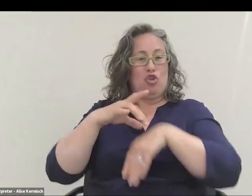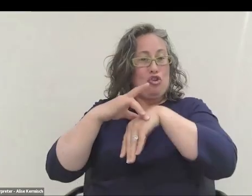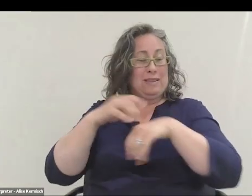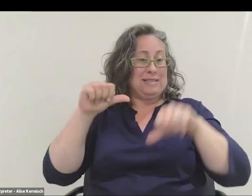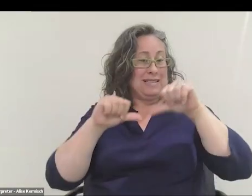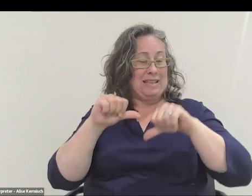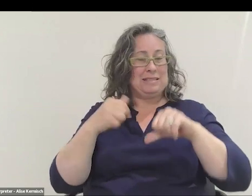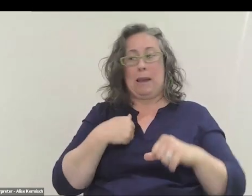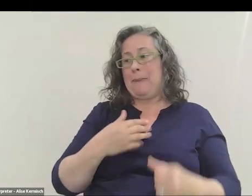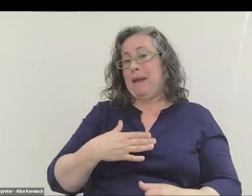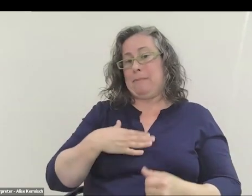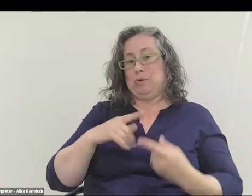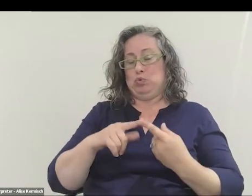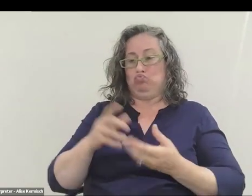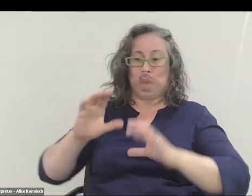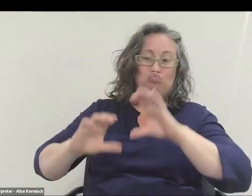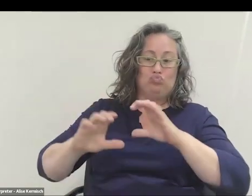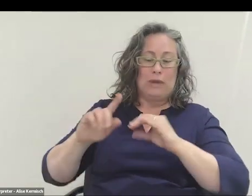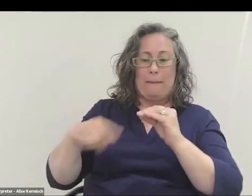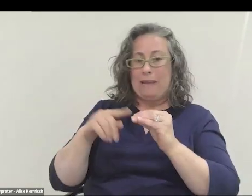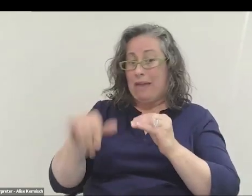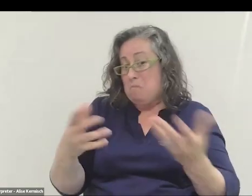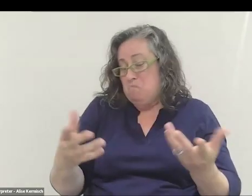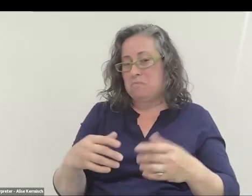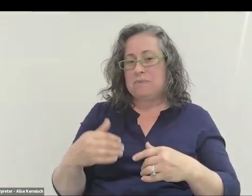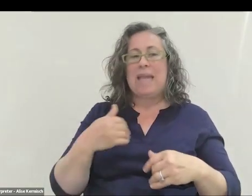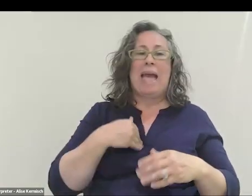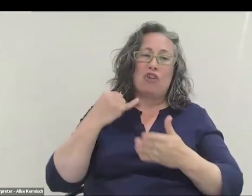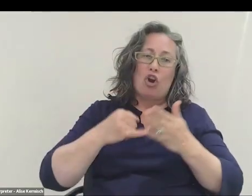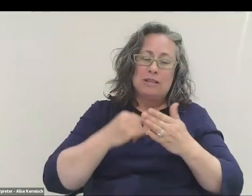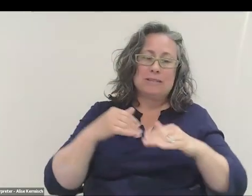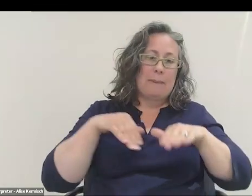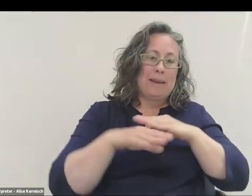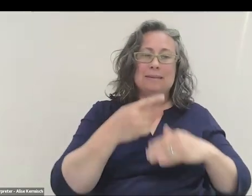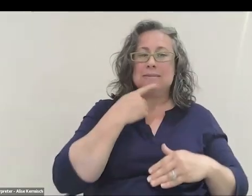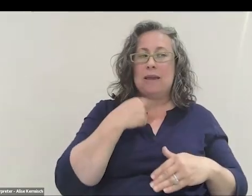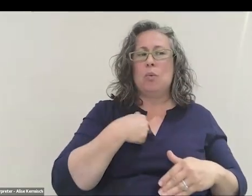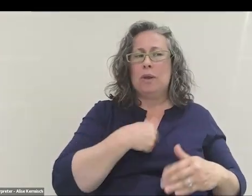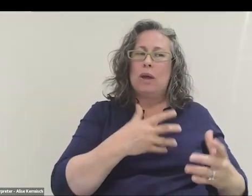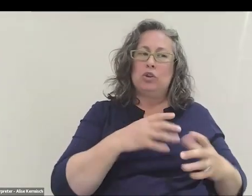I'm happy to have conversations about that and chat about it. We've had artists come in and say, "We want to do some art thing with this."